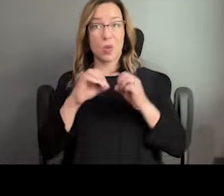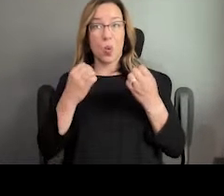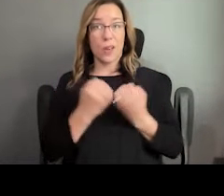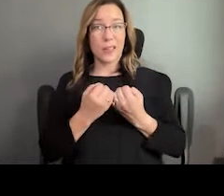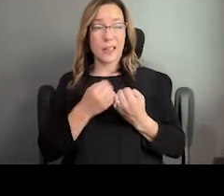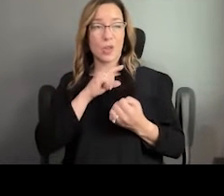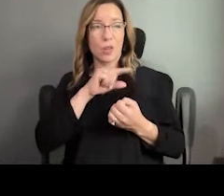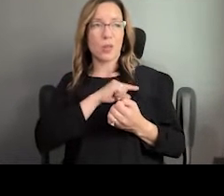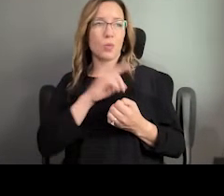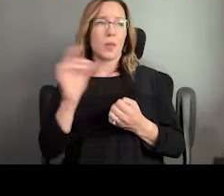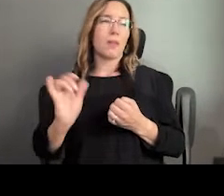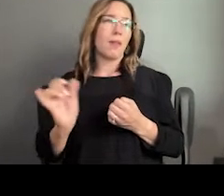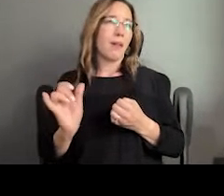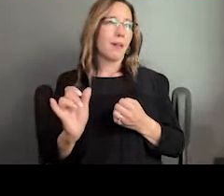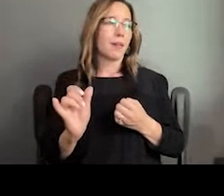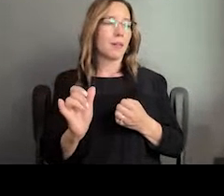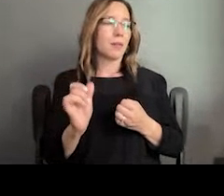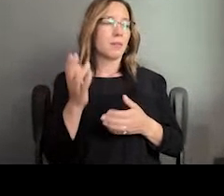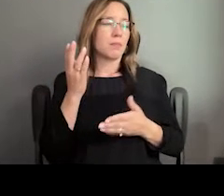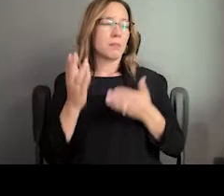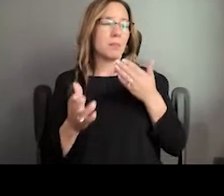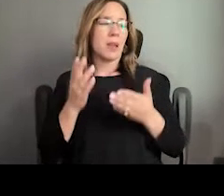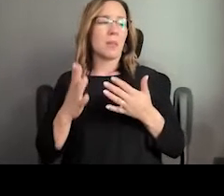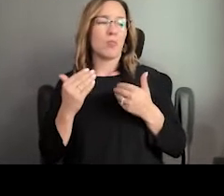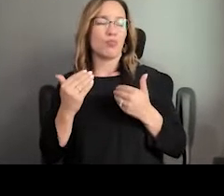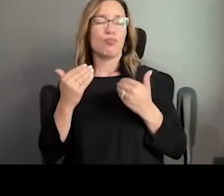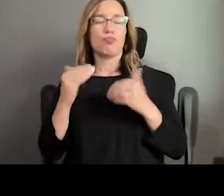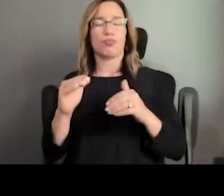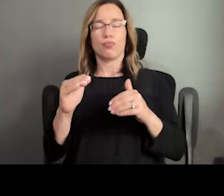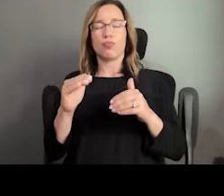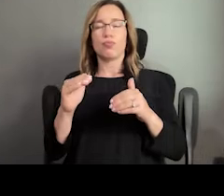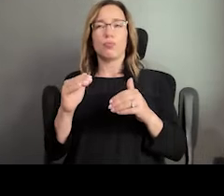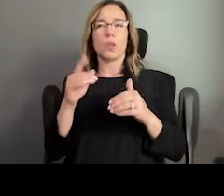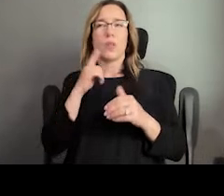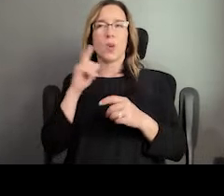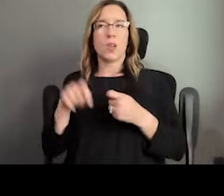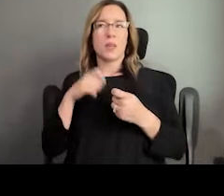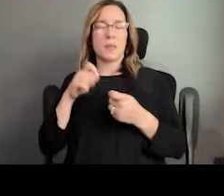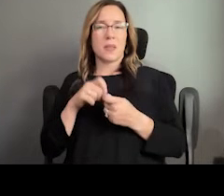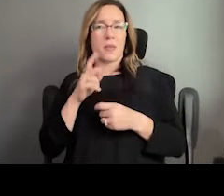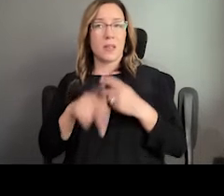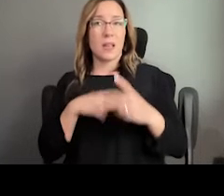In other words, it may be restricted to a specific type of organization.